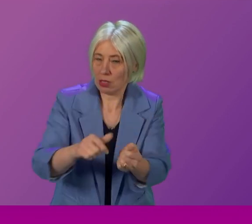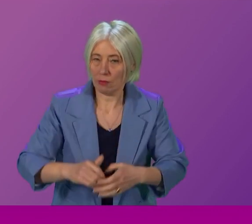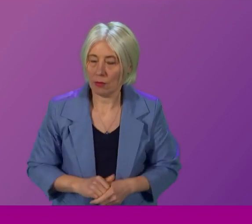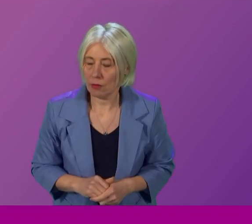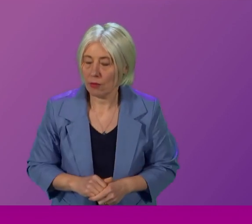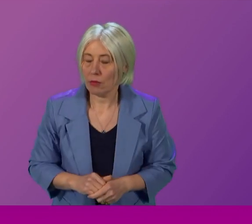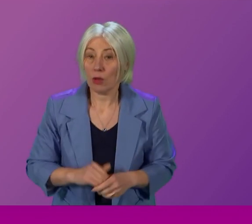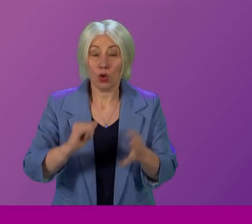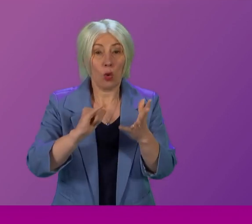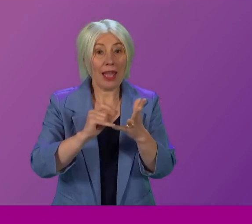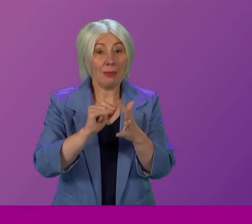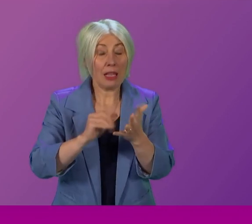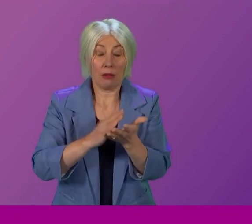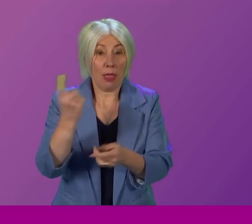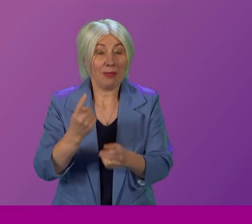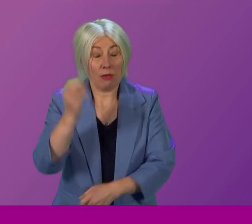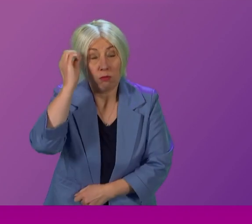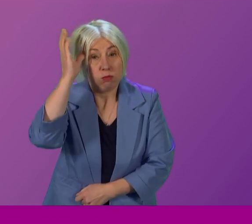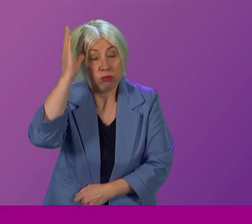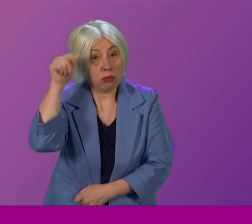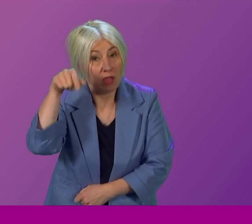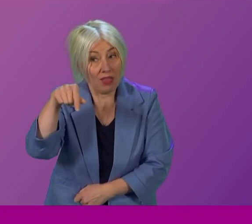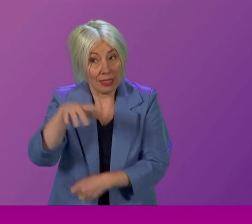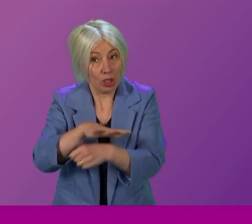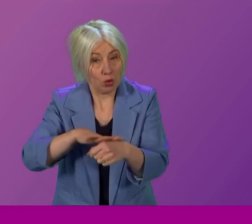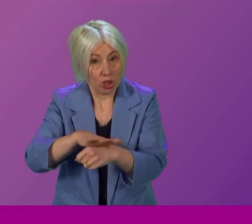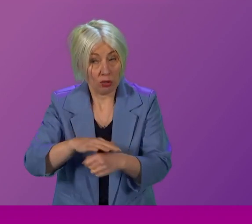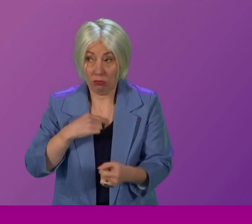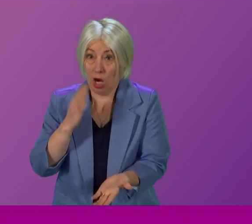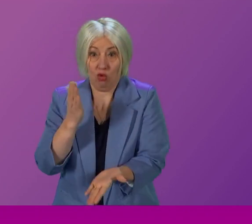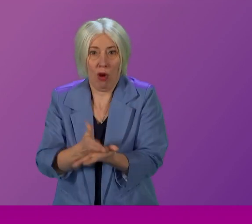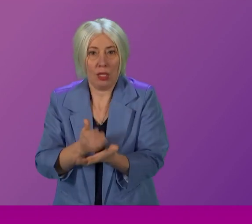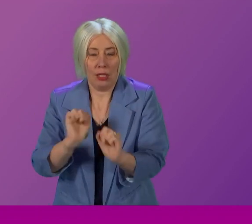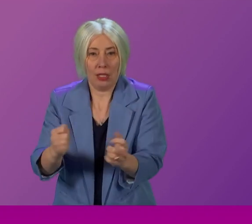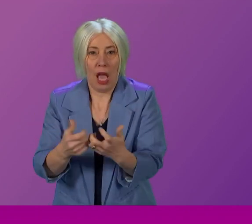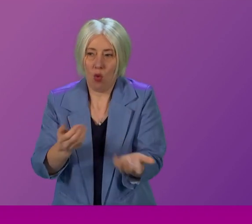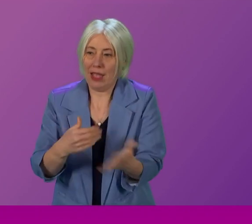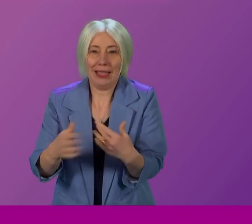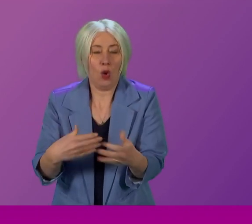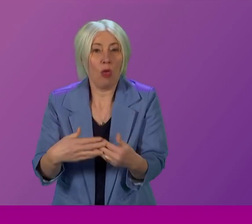The SPS is experienced in these matters and I trust its handling of them. It is